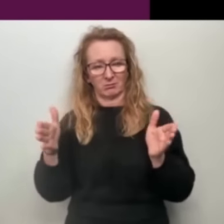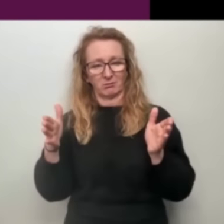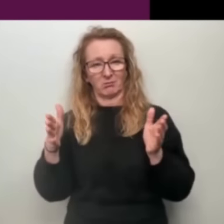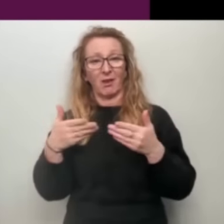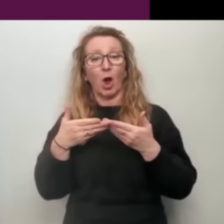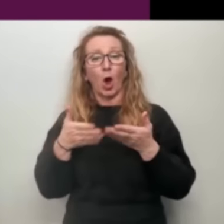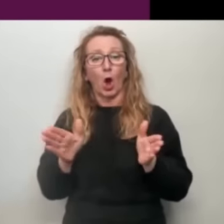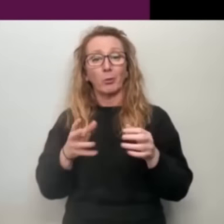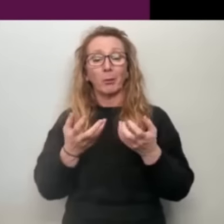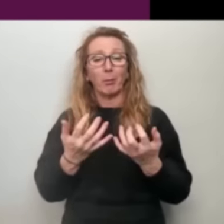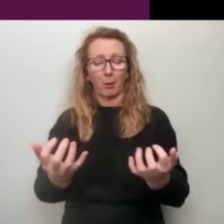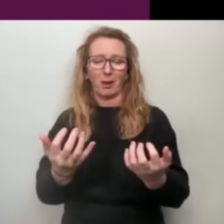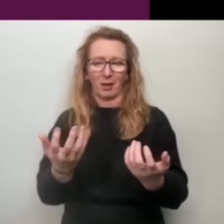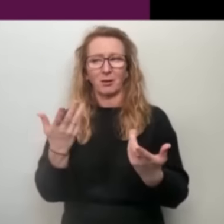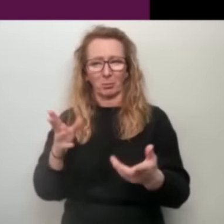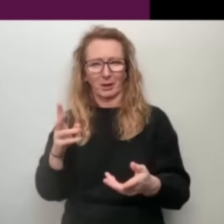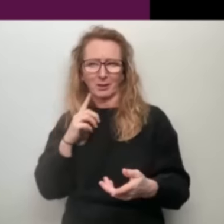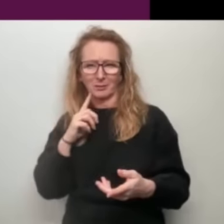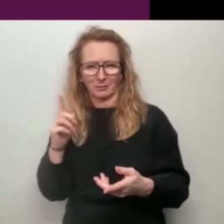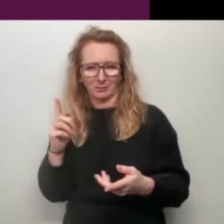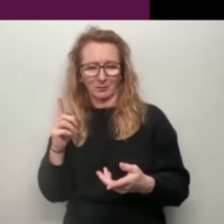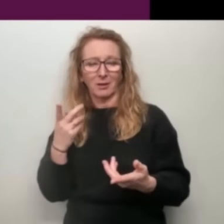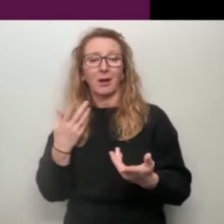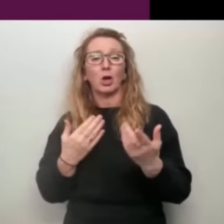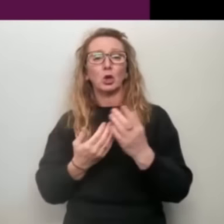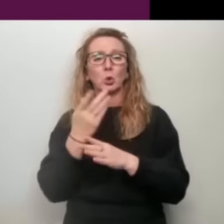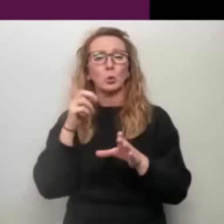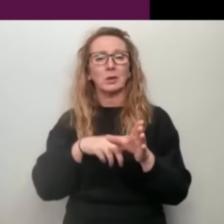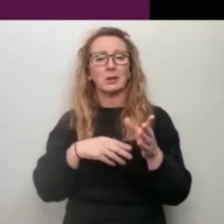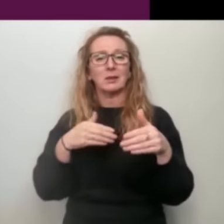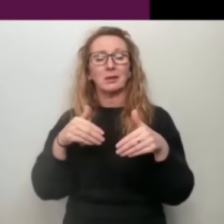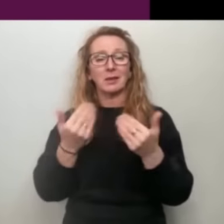As we've just heard, New Year's Day 1781.